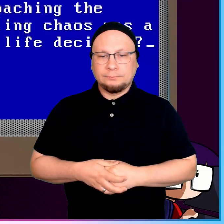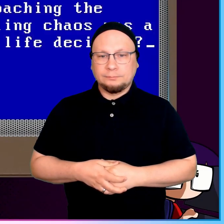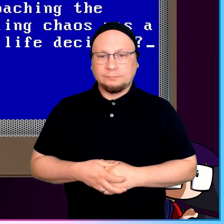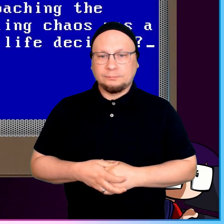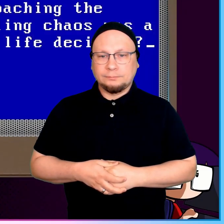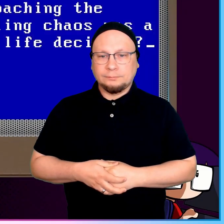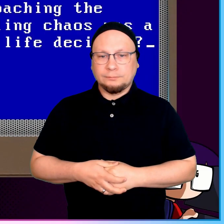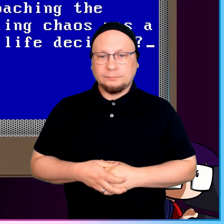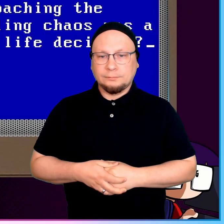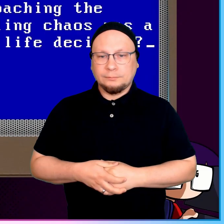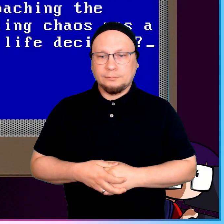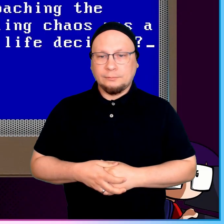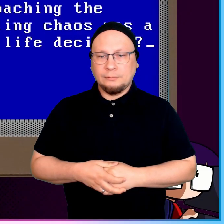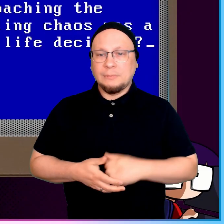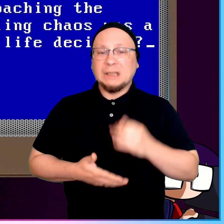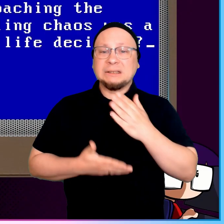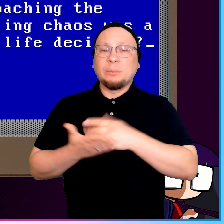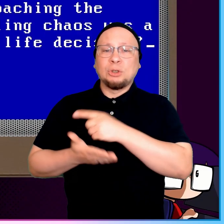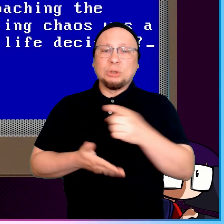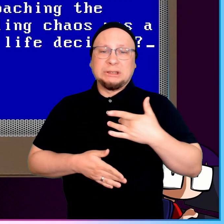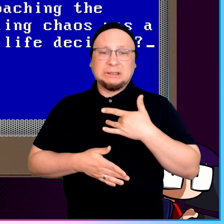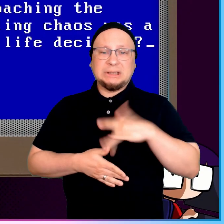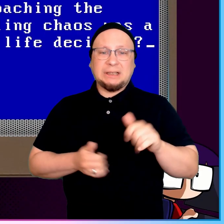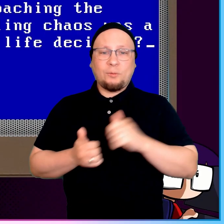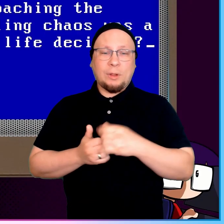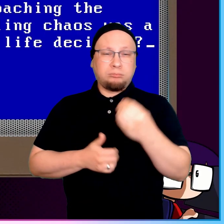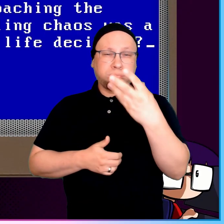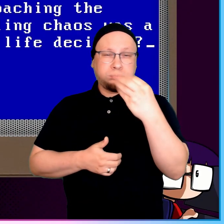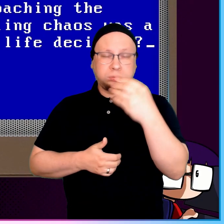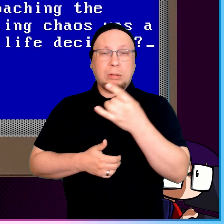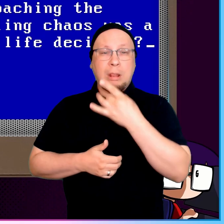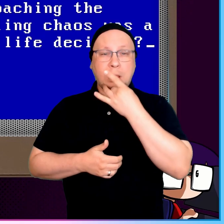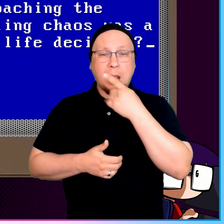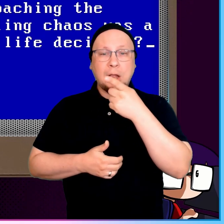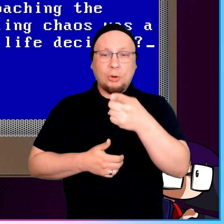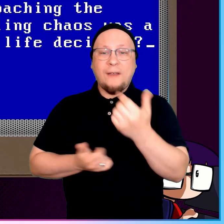For players with photosensitivity we've added the ability to disable these effects.